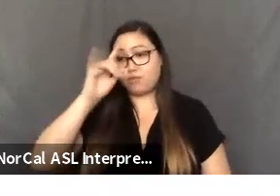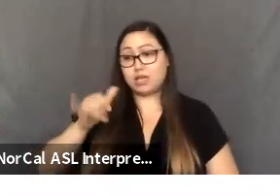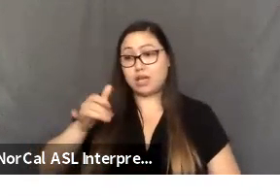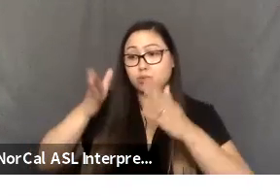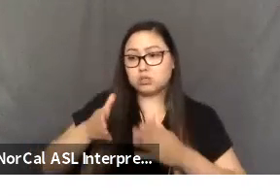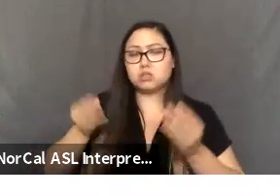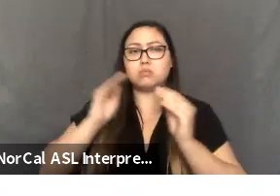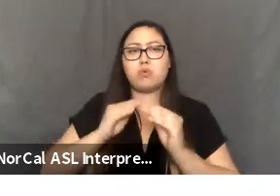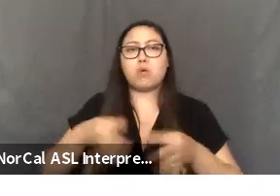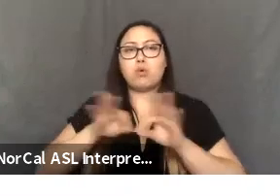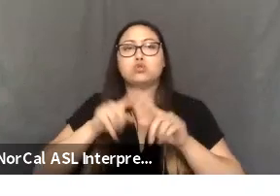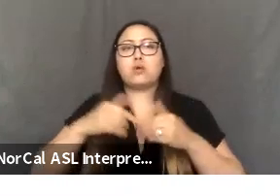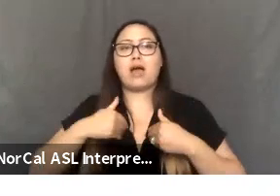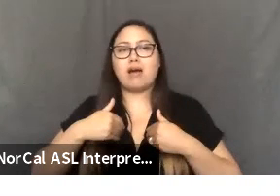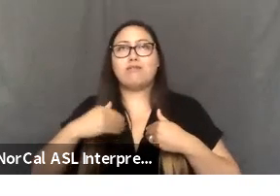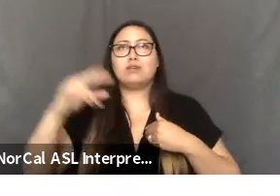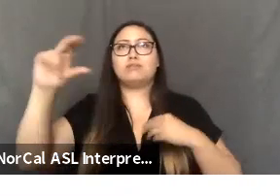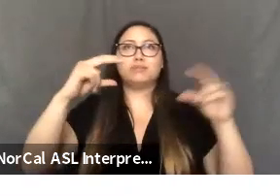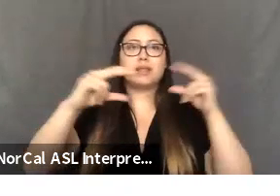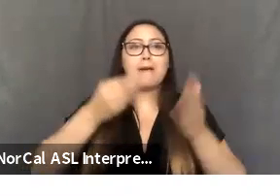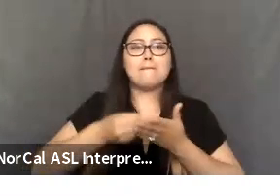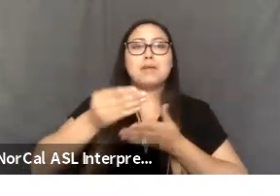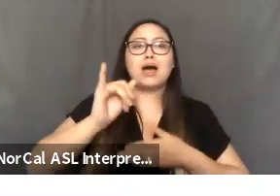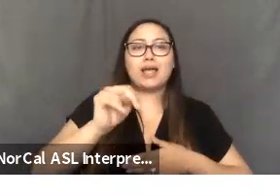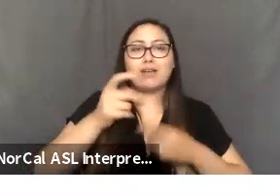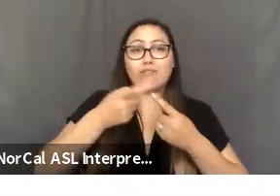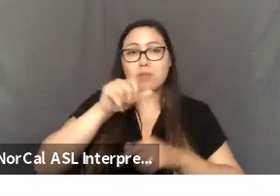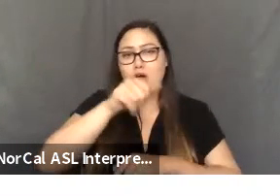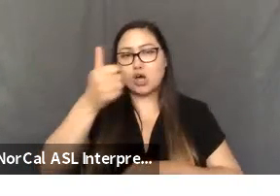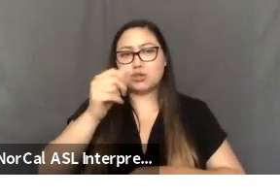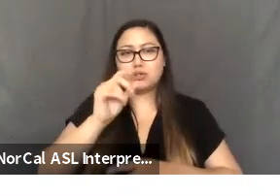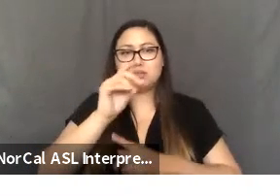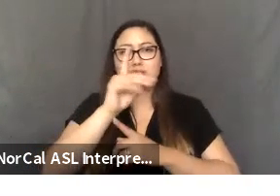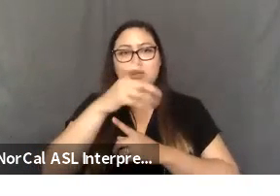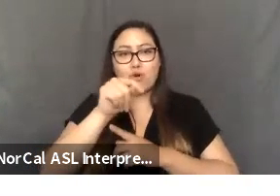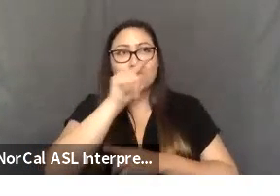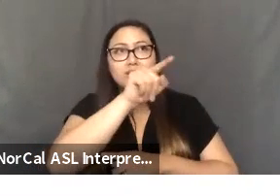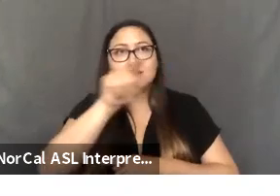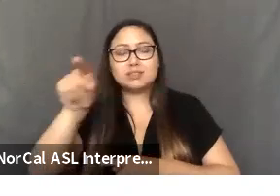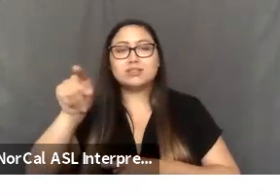buy in from other departments to really partner on these initiatives, where we spoke to others